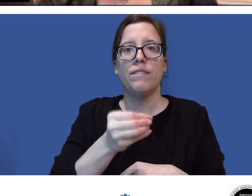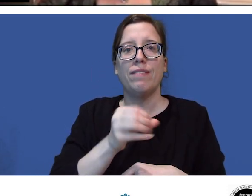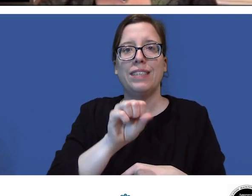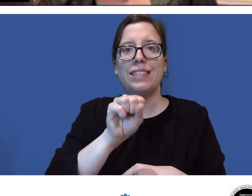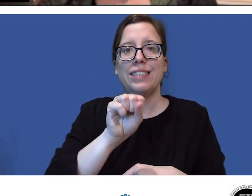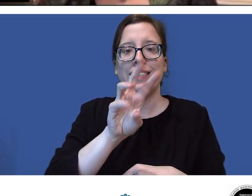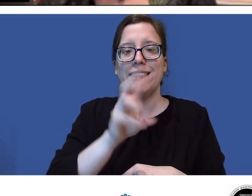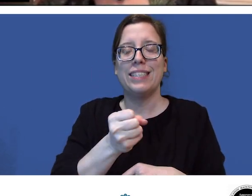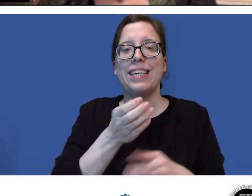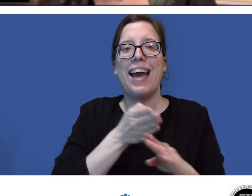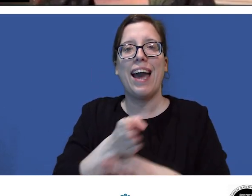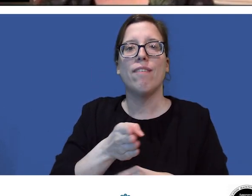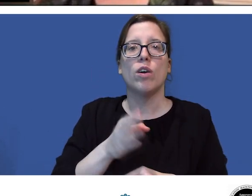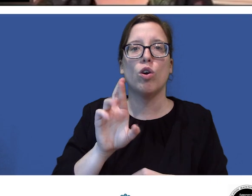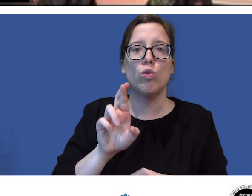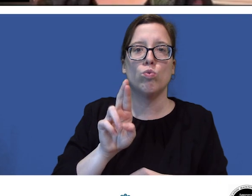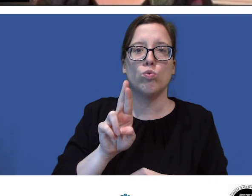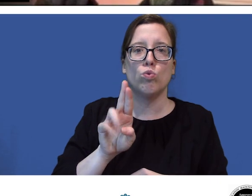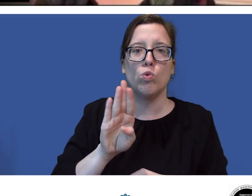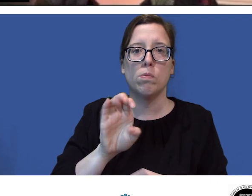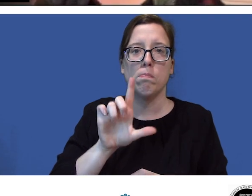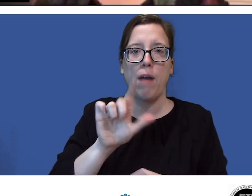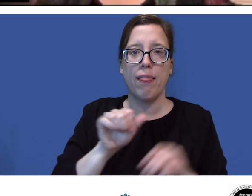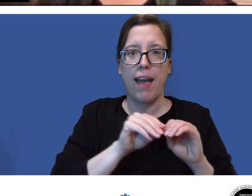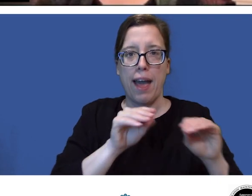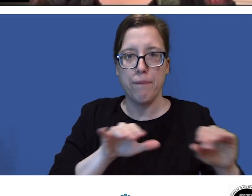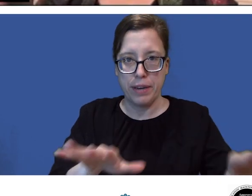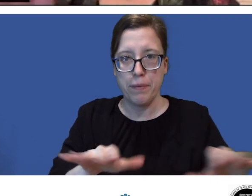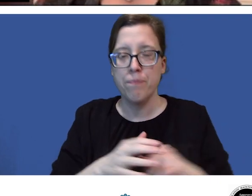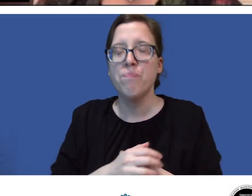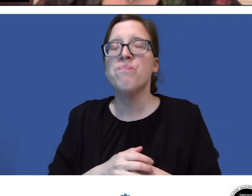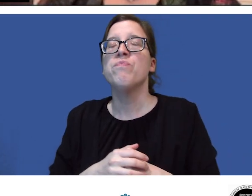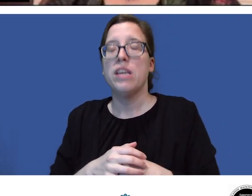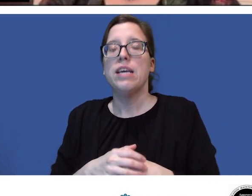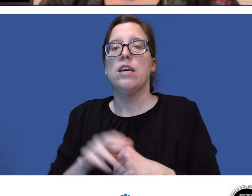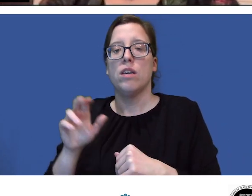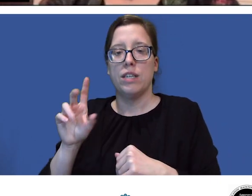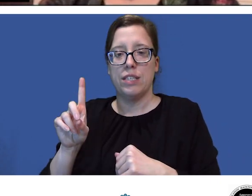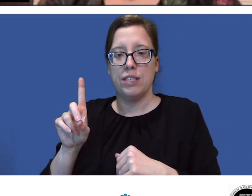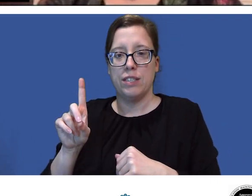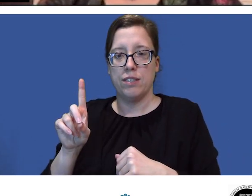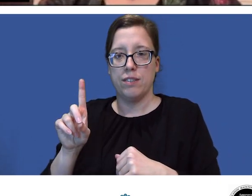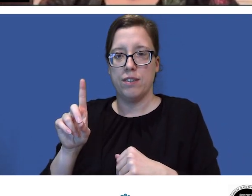in the '50s and '60s. He talked about we